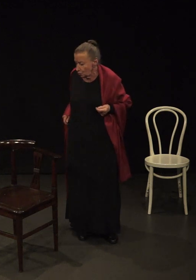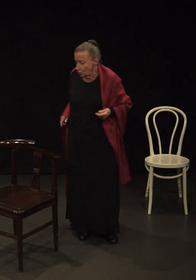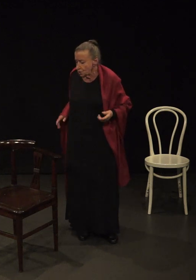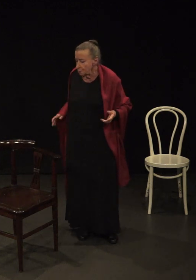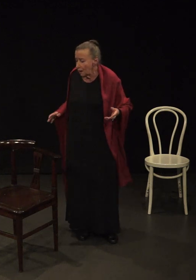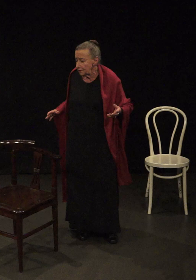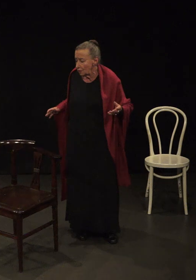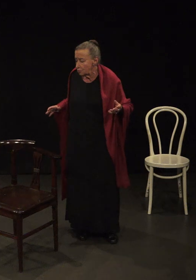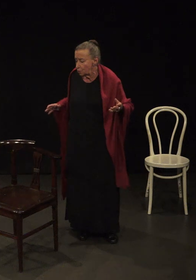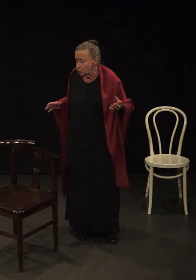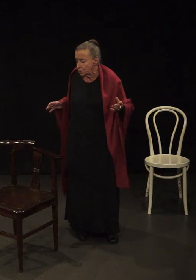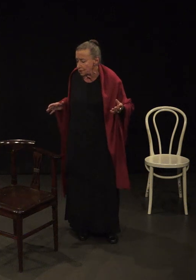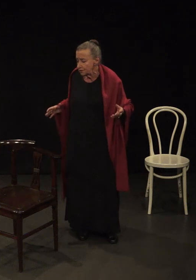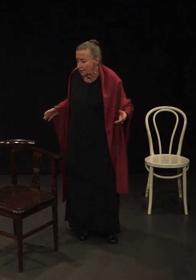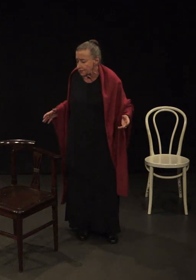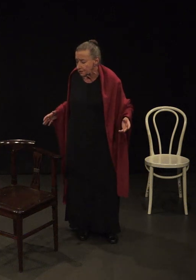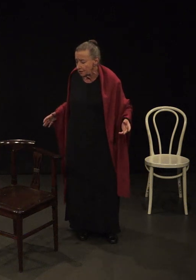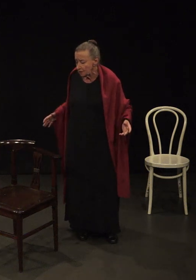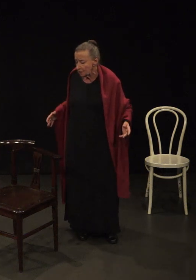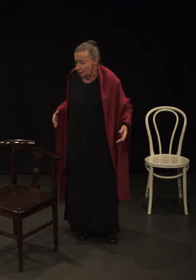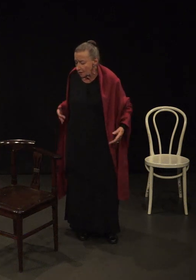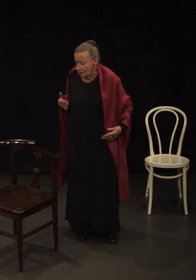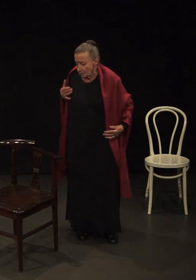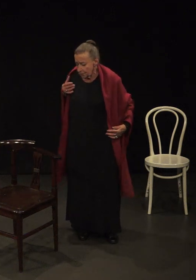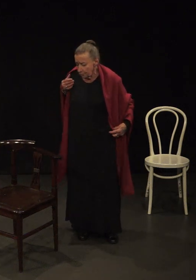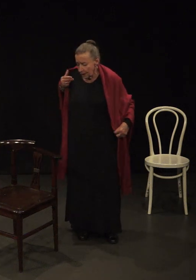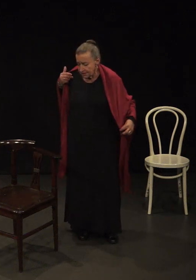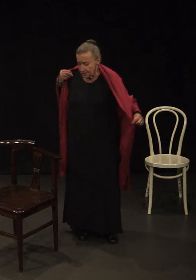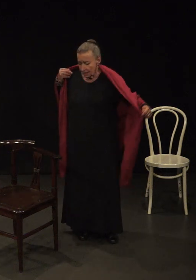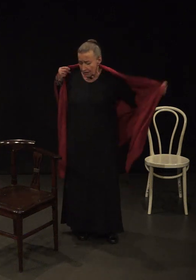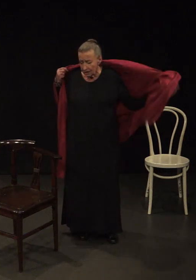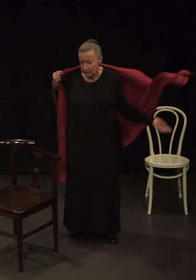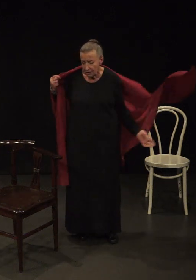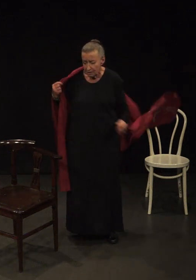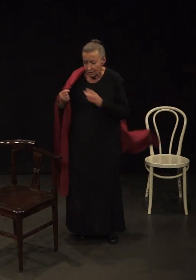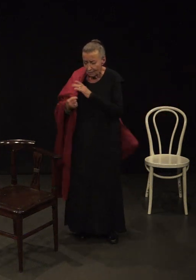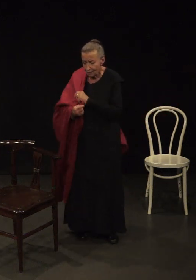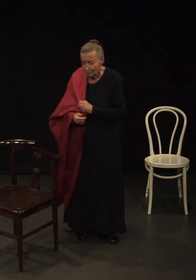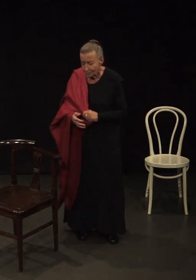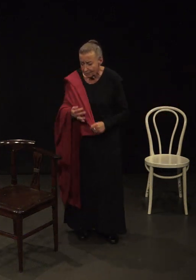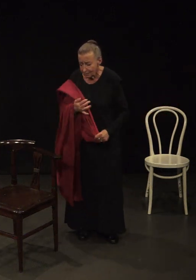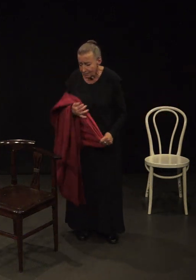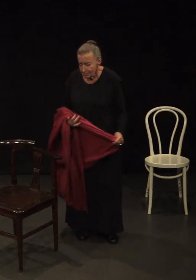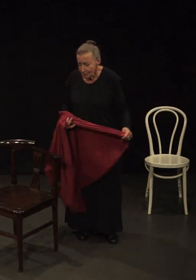The Lithuanian forests, who could chart those boundless regions